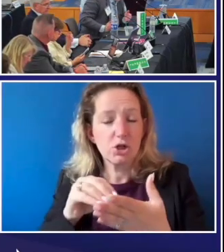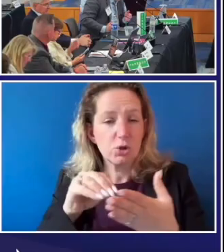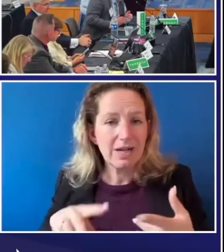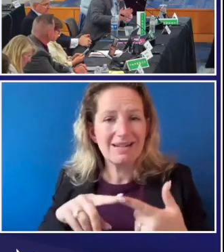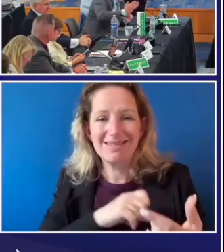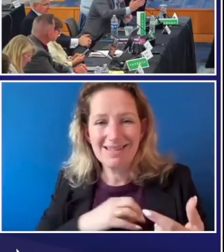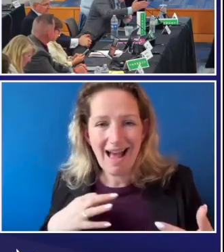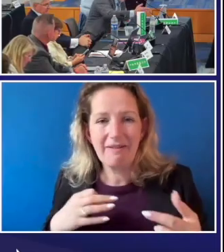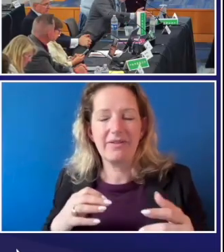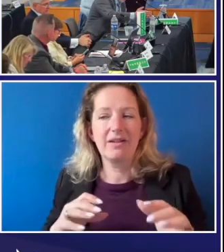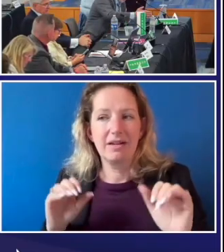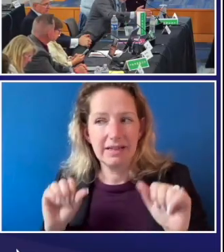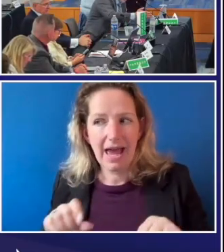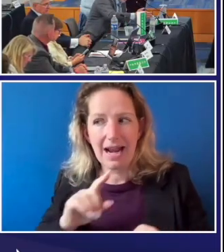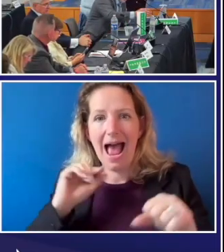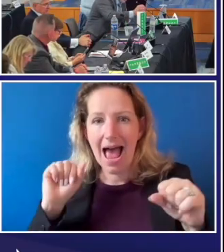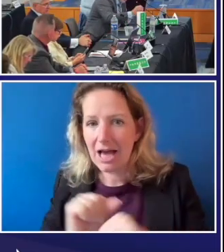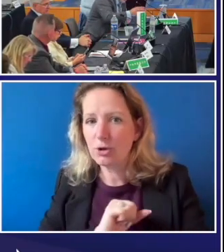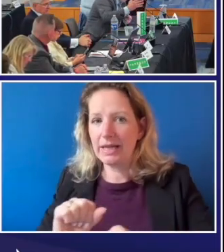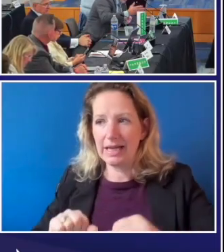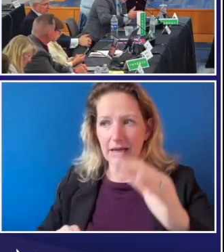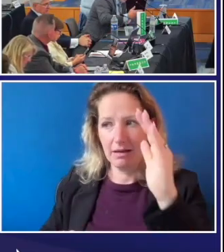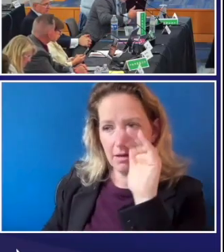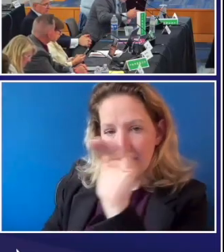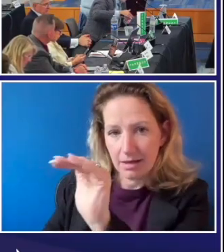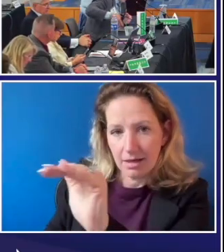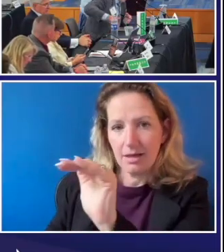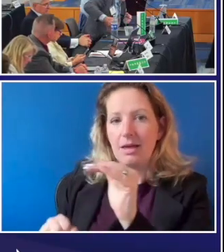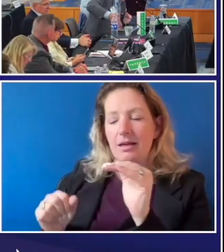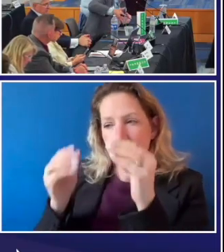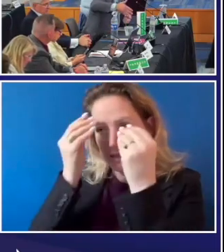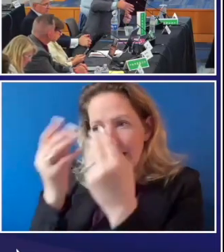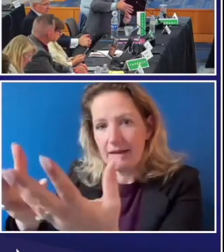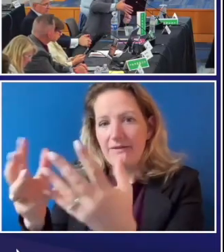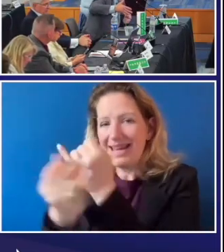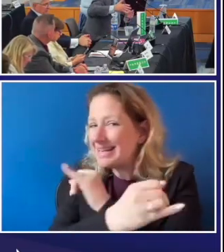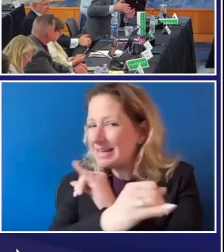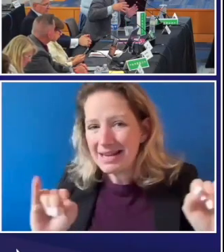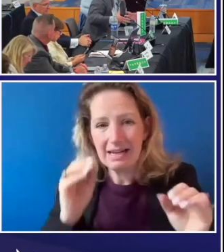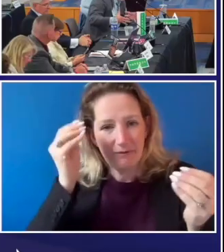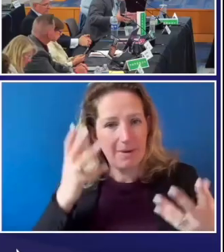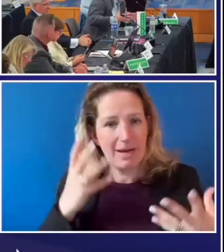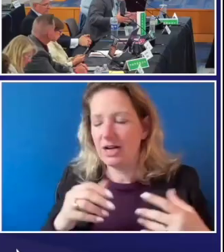can actually get to the Asians, independent information that's not controlled by the administrators